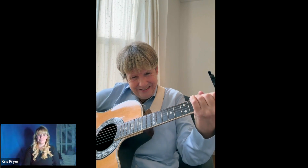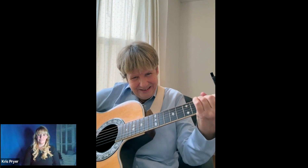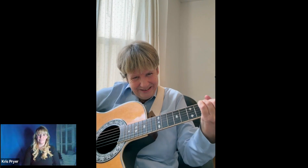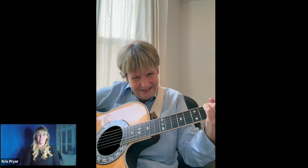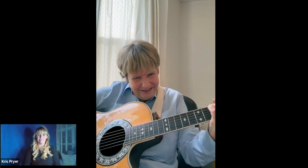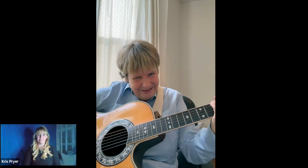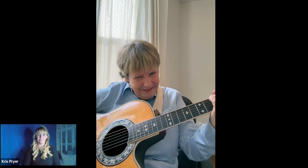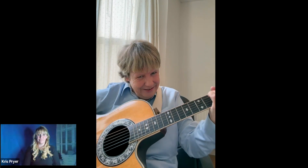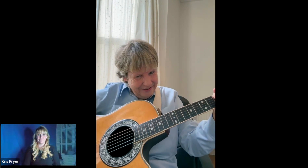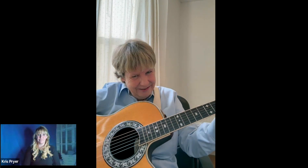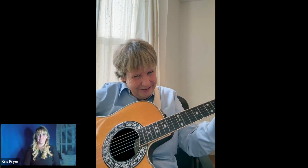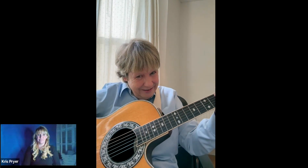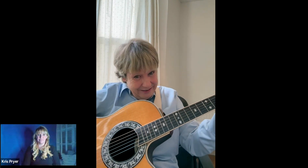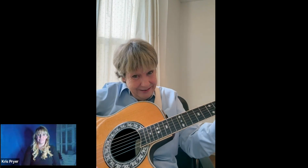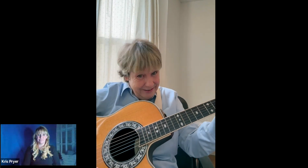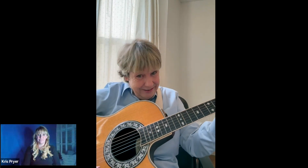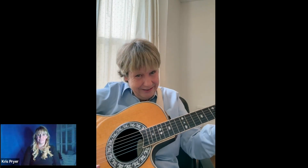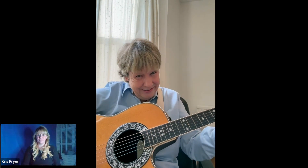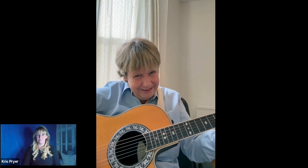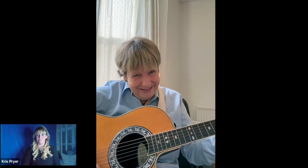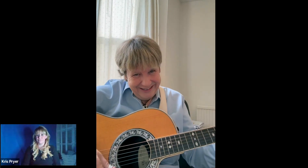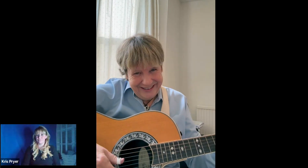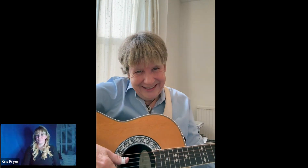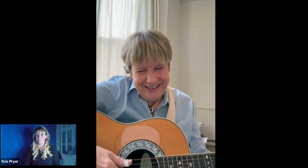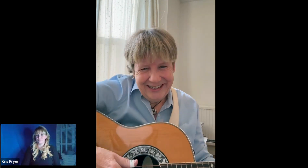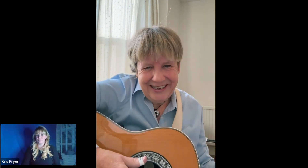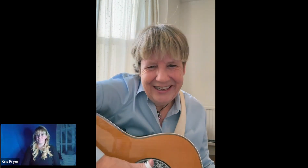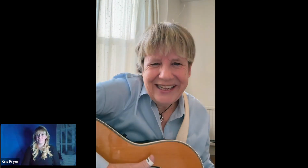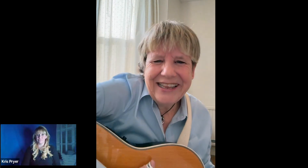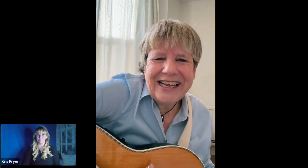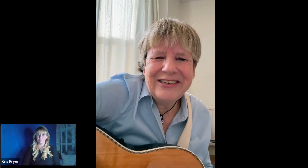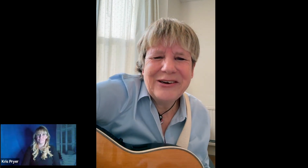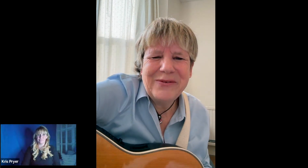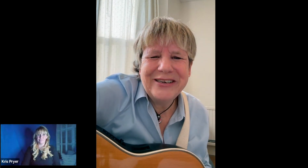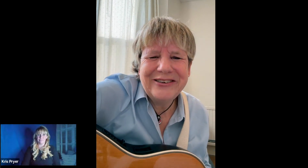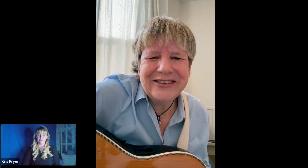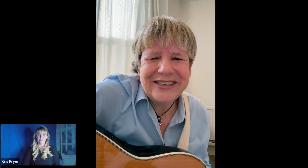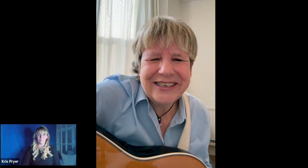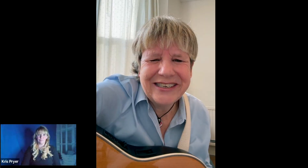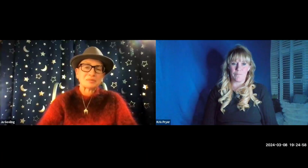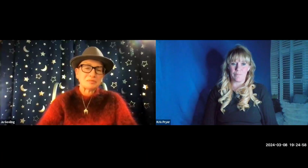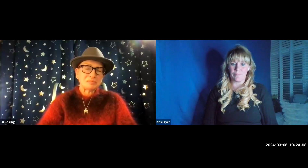My lord cum by ya Thanks so much.